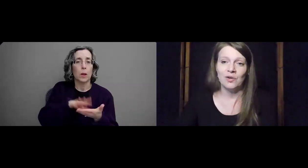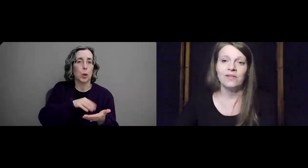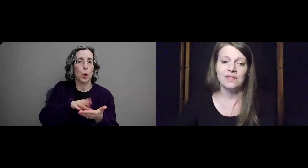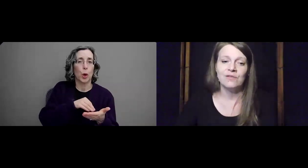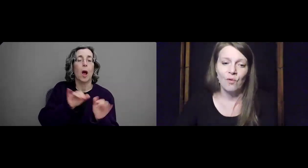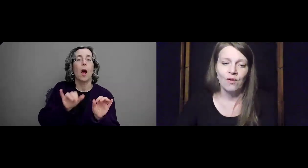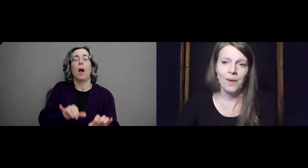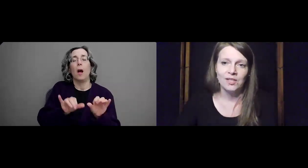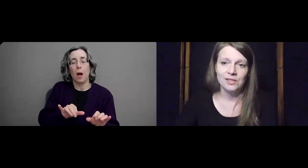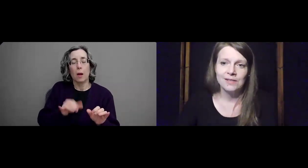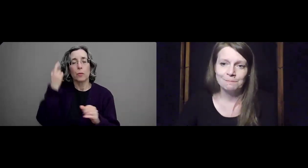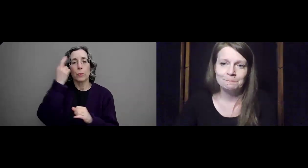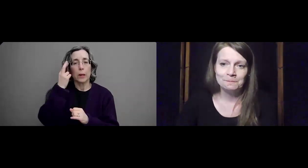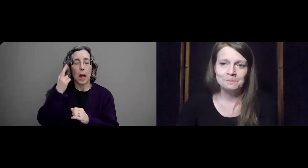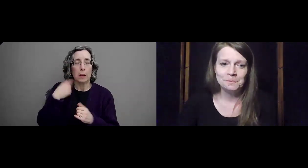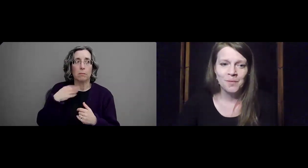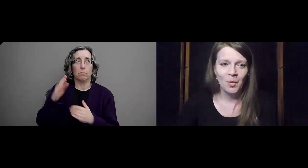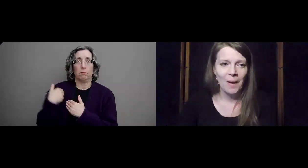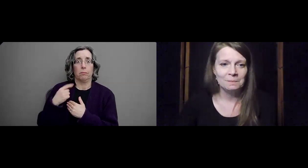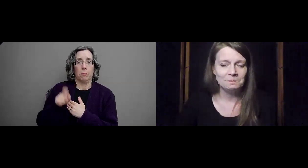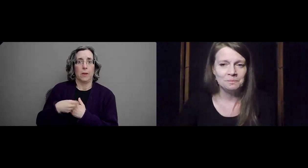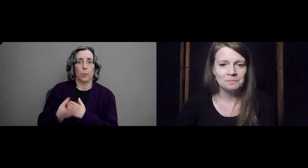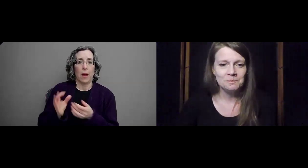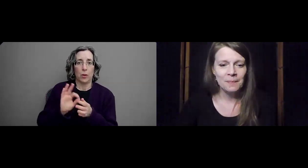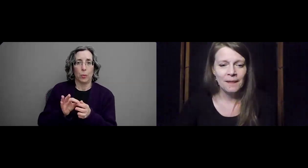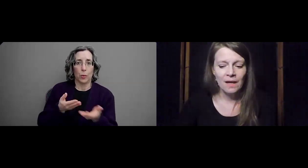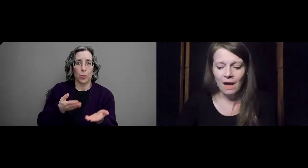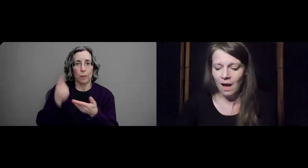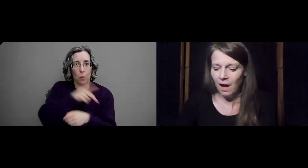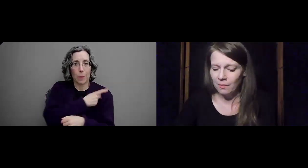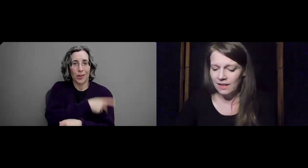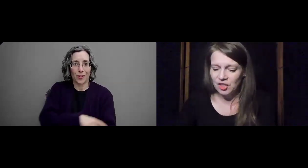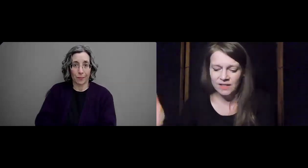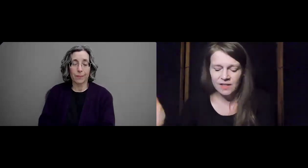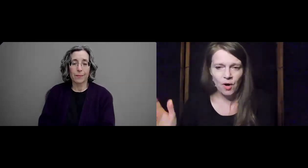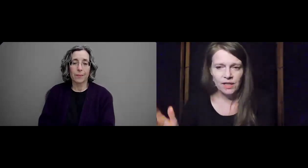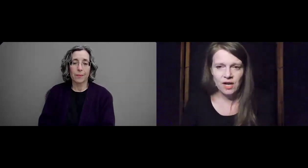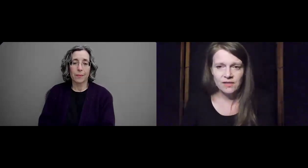about the fact that they should be providing interpreting services for their patients.